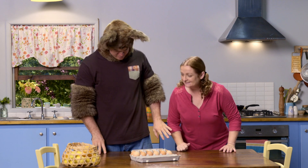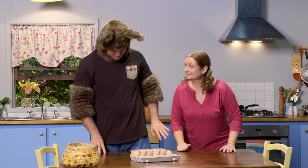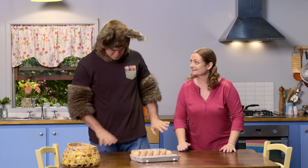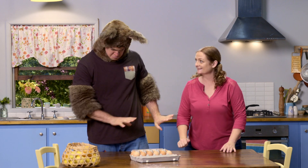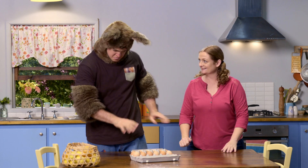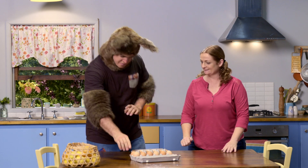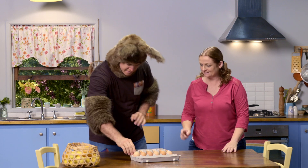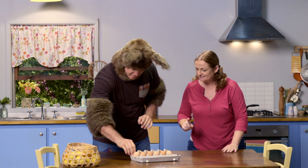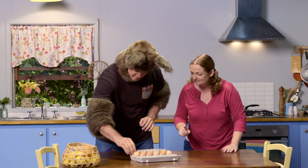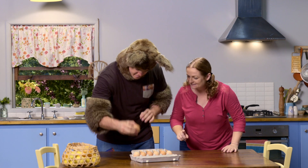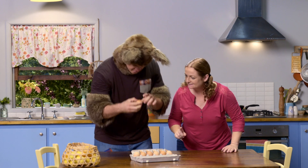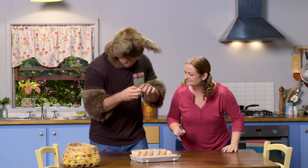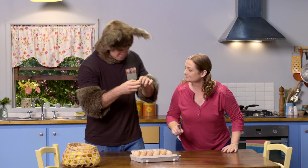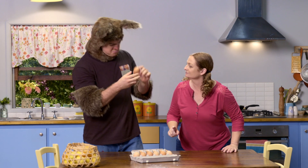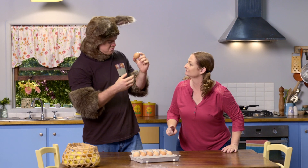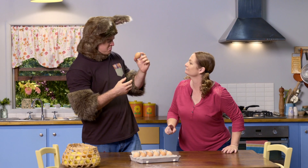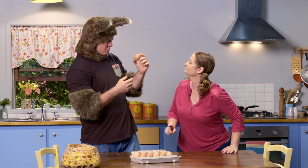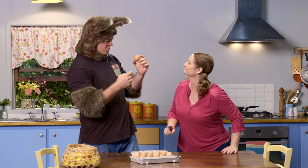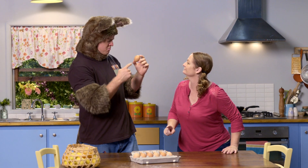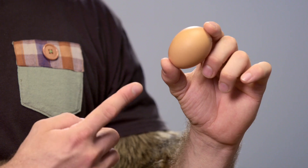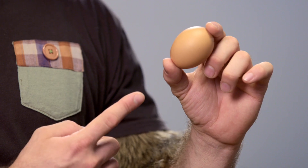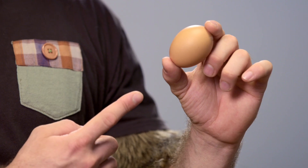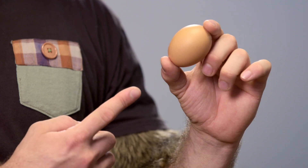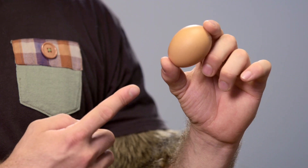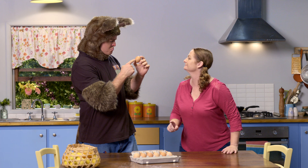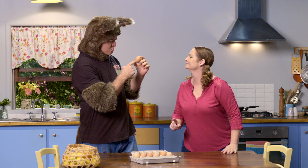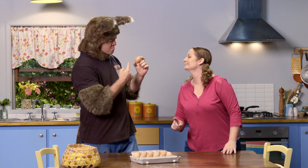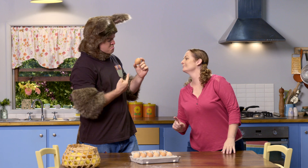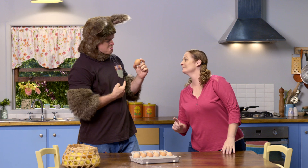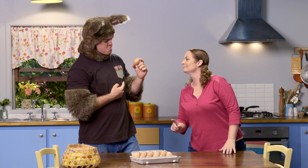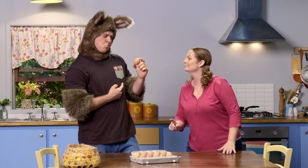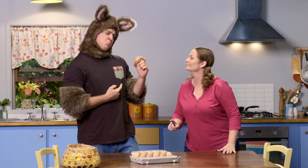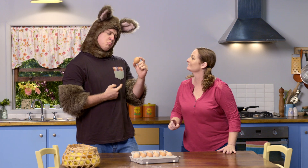Sally... Hmm?